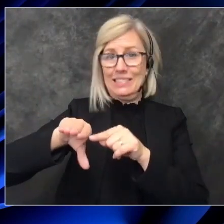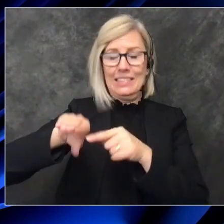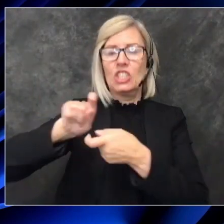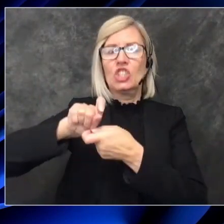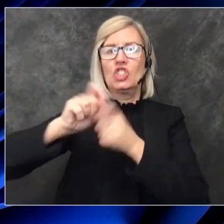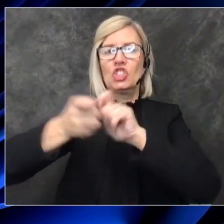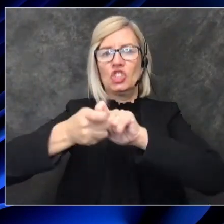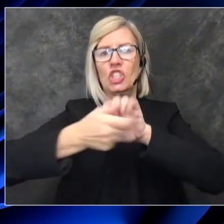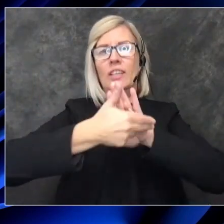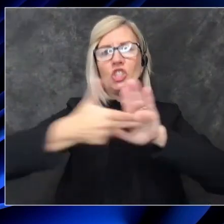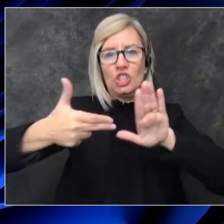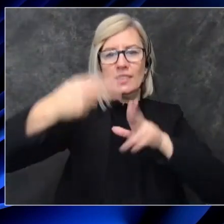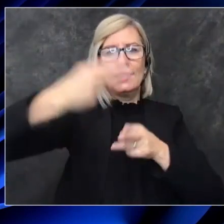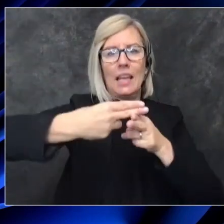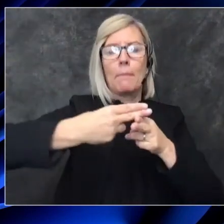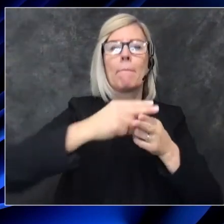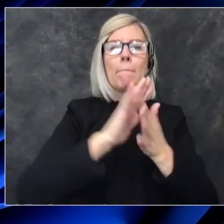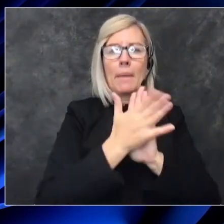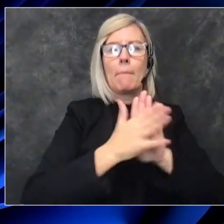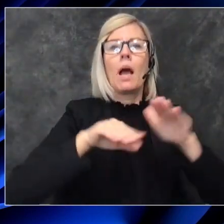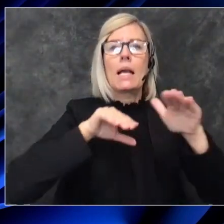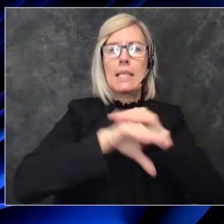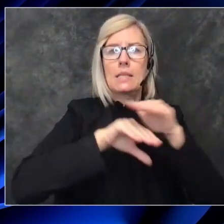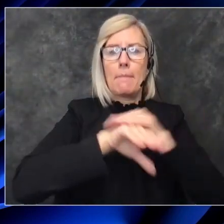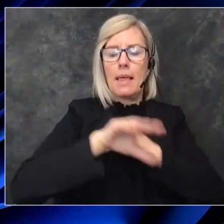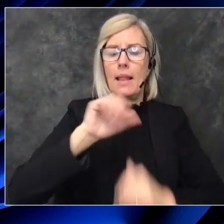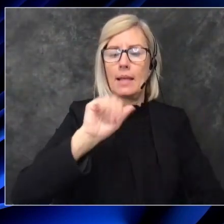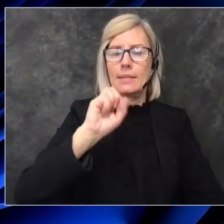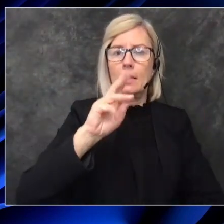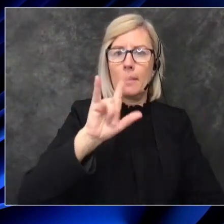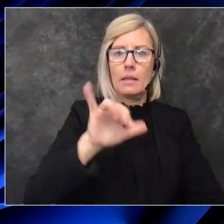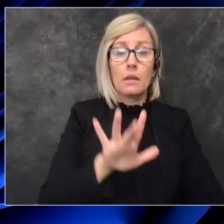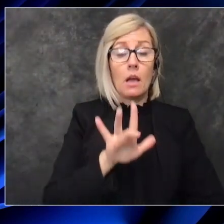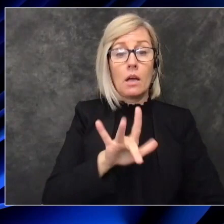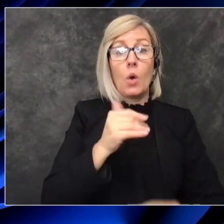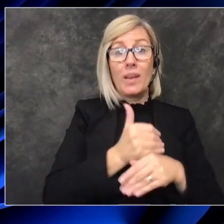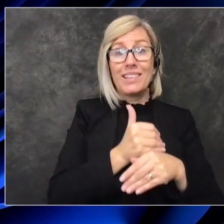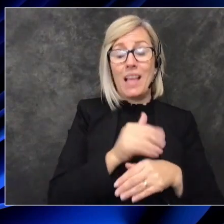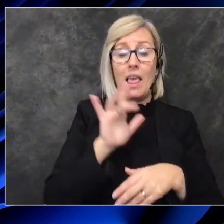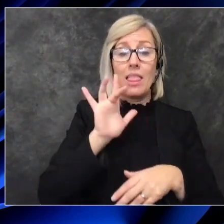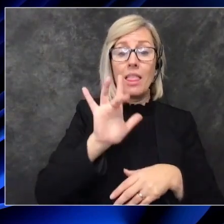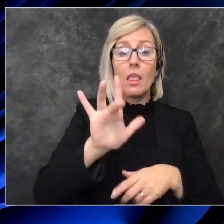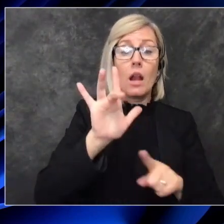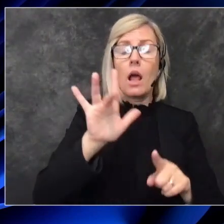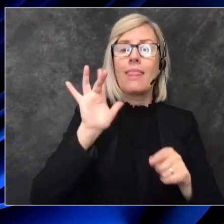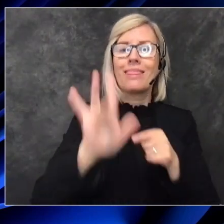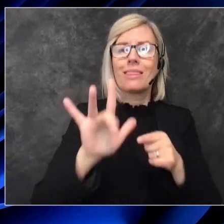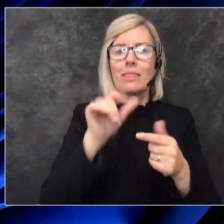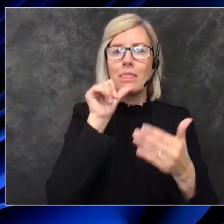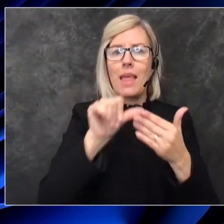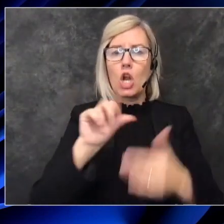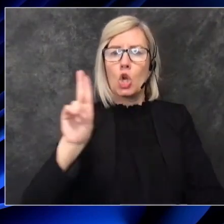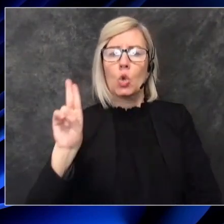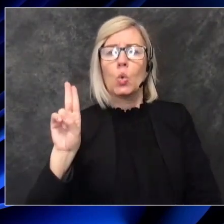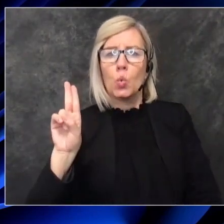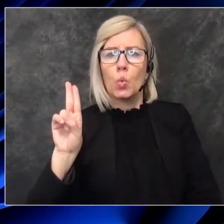so if you press Windows Key and the letter U it's going to take you there. If you do a Windows search for